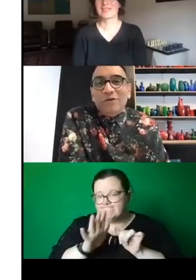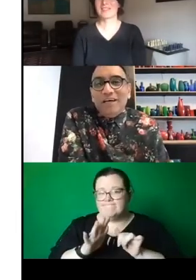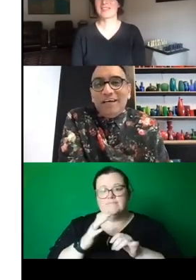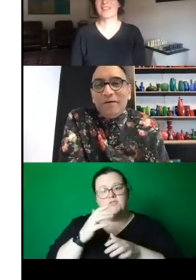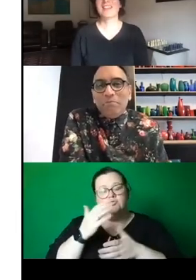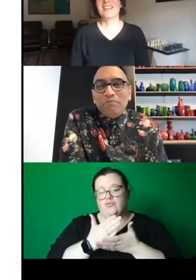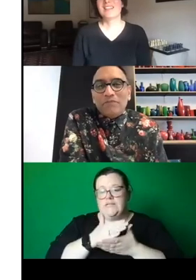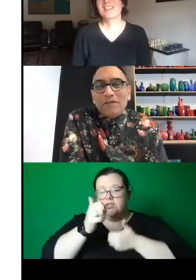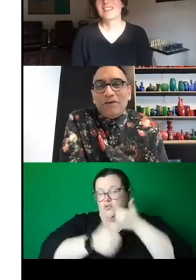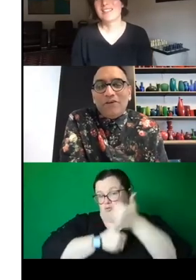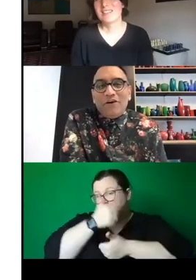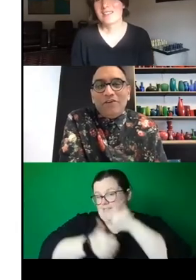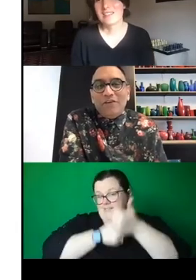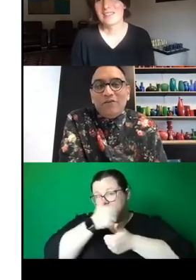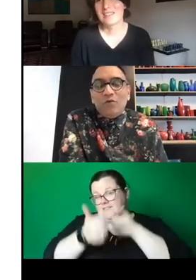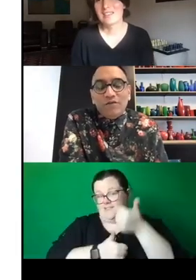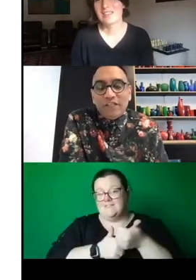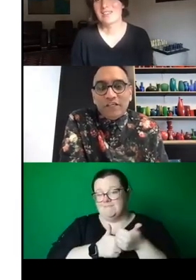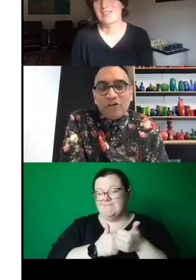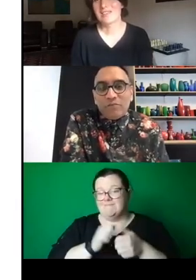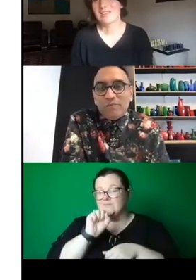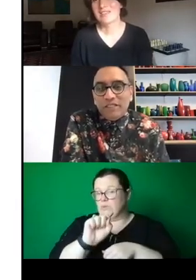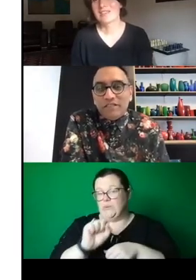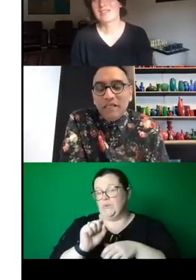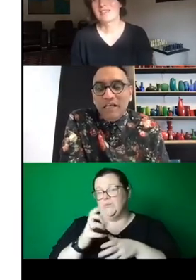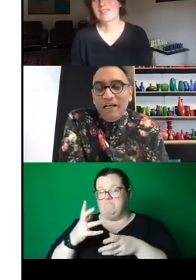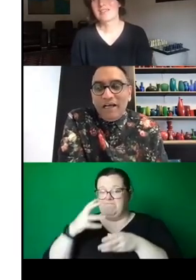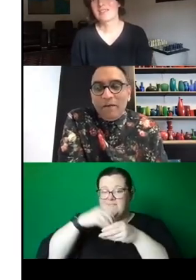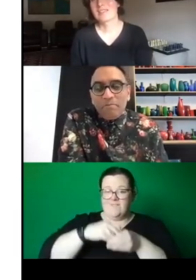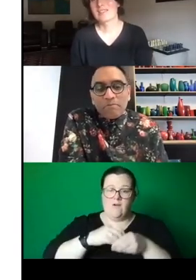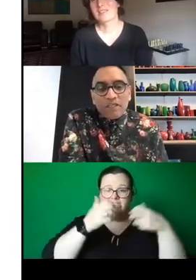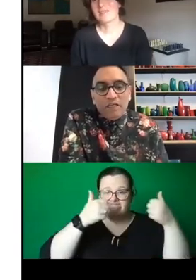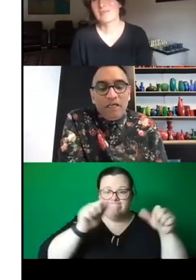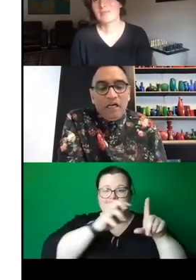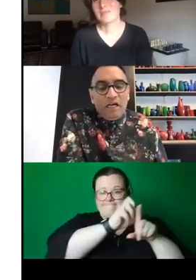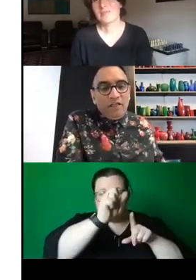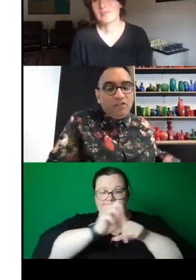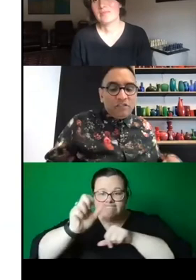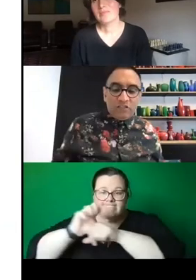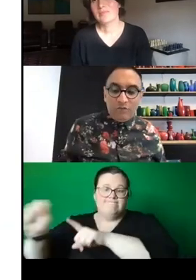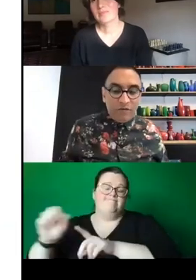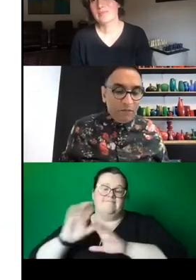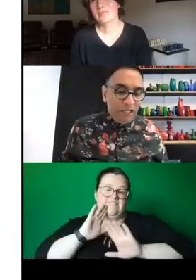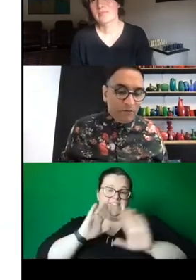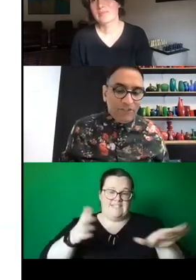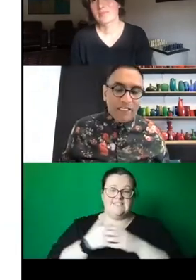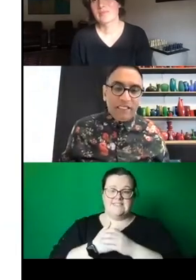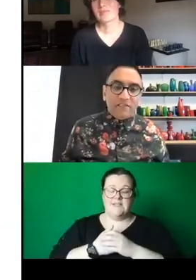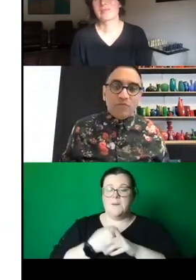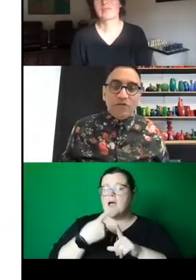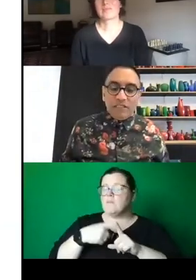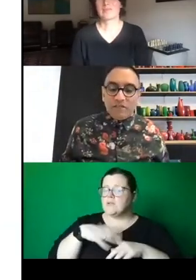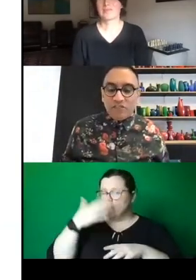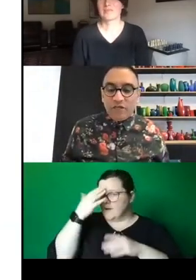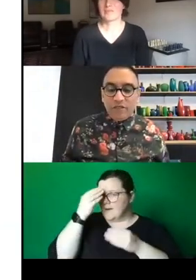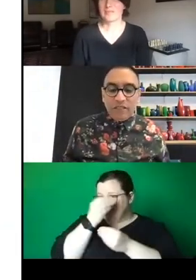um on on all of the accomplishments um i just like to remind people that nina's work is on show at